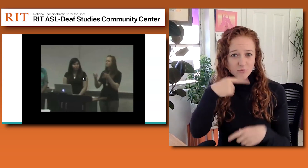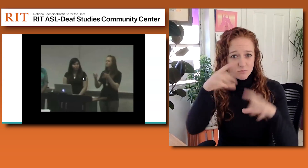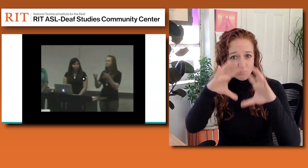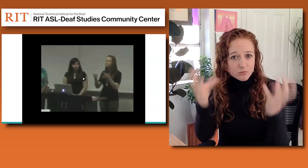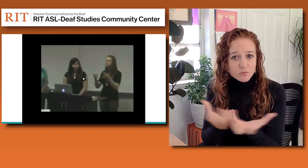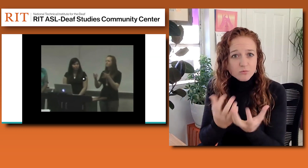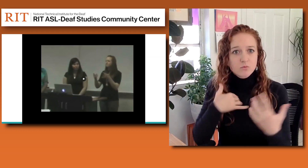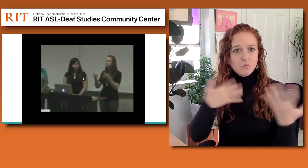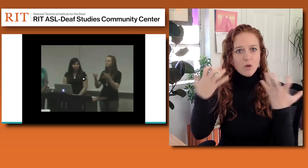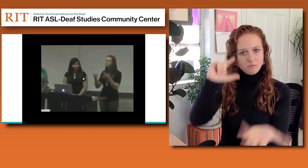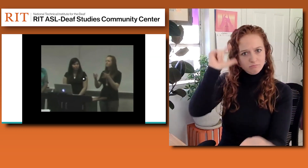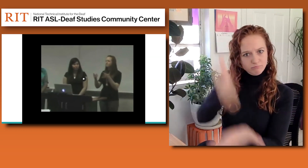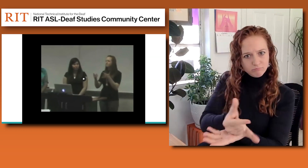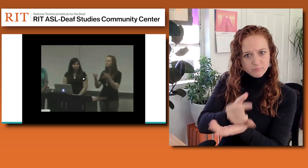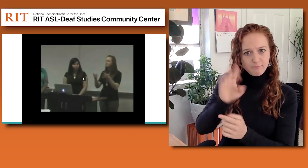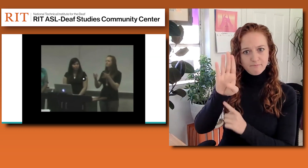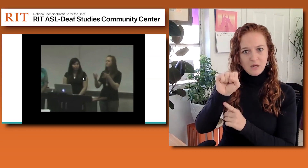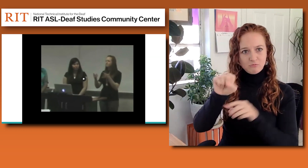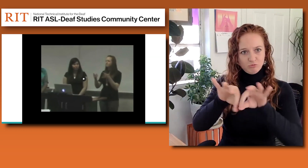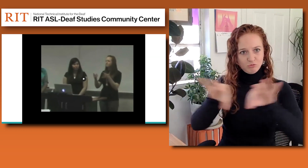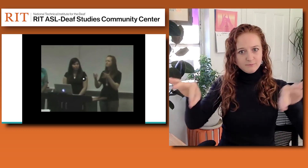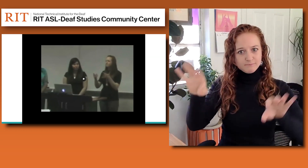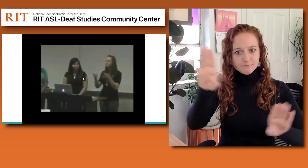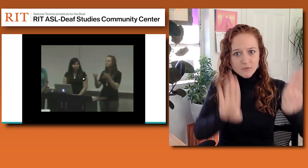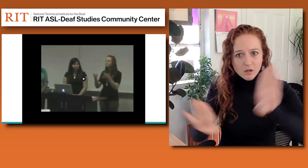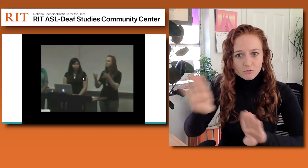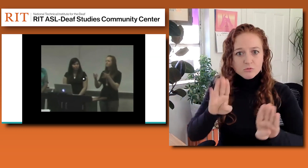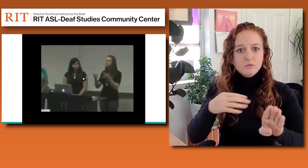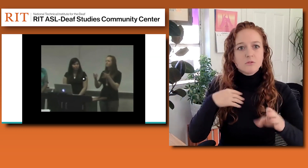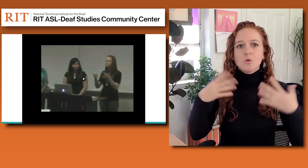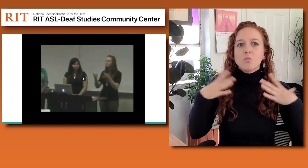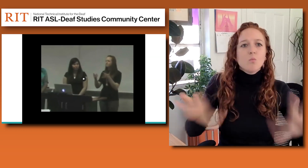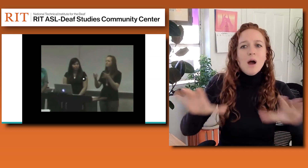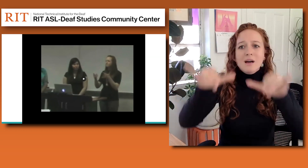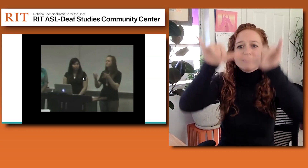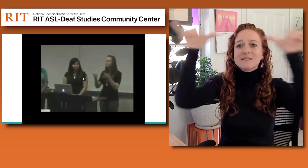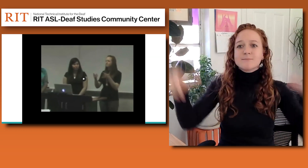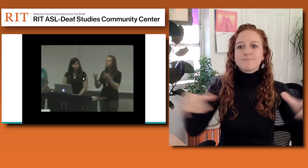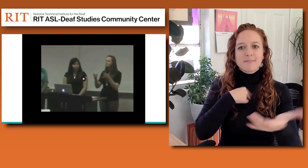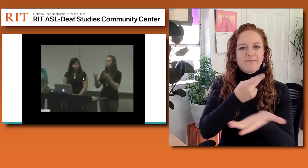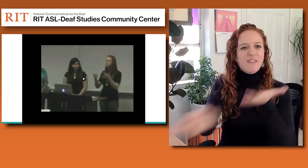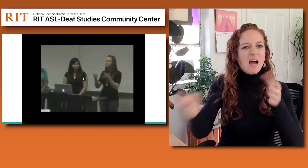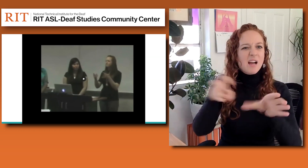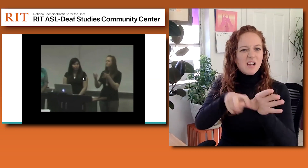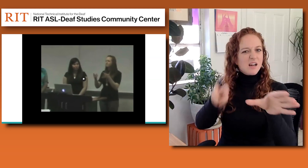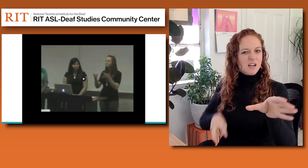I was constantly playing catch-up in a hearing world. I graduated with my bachelor's degree,